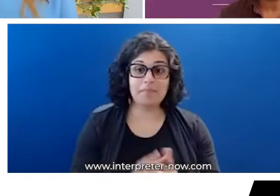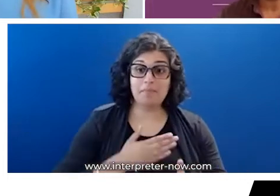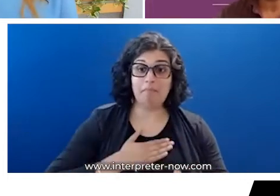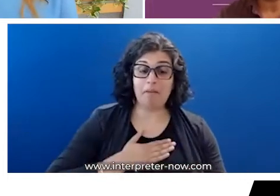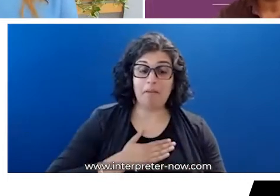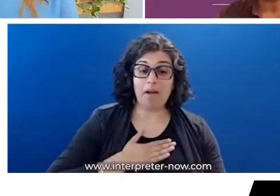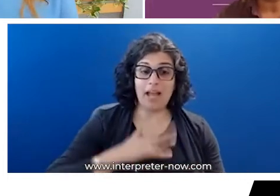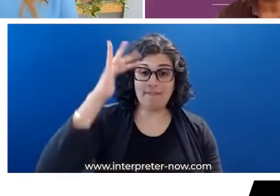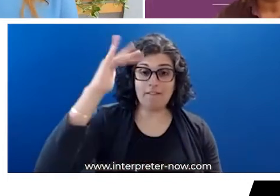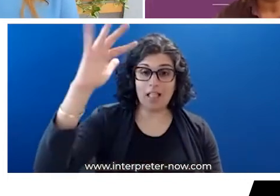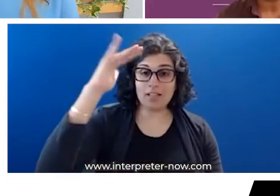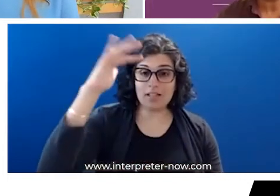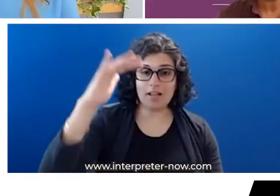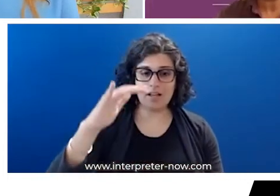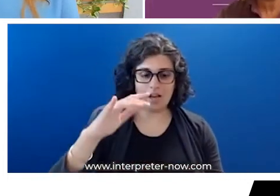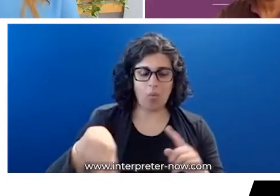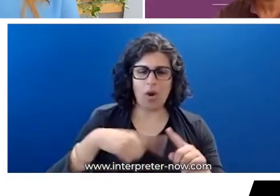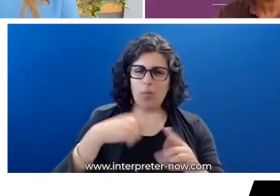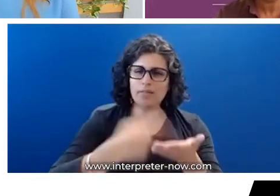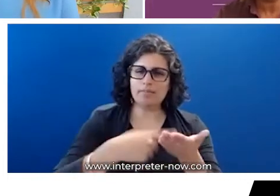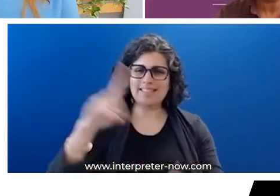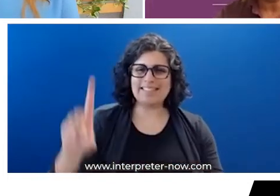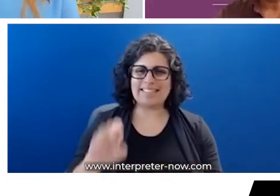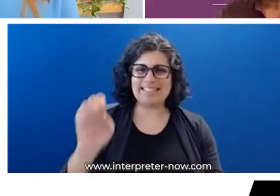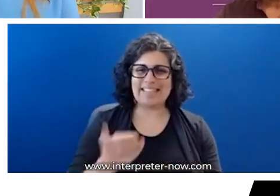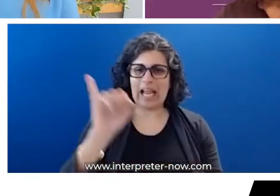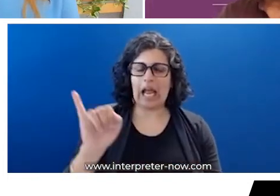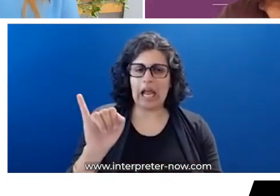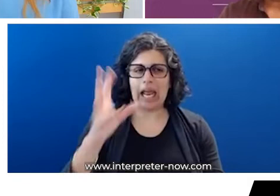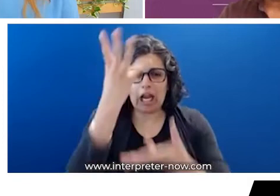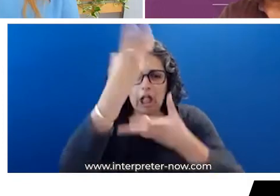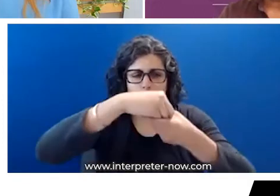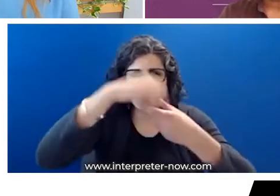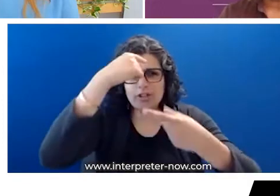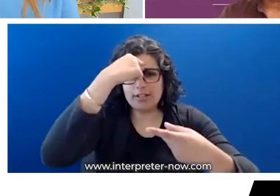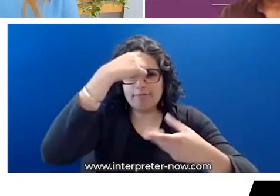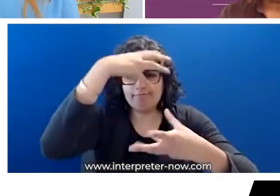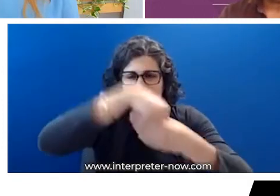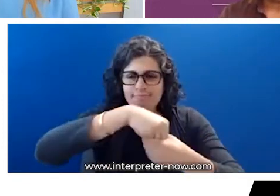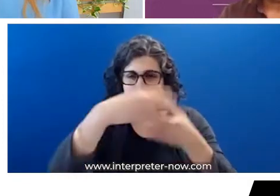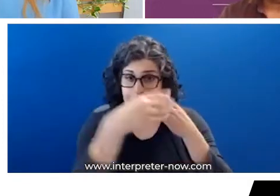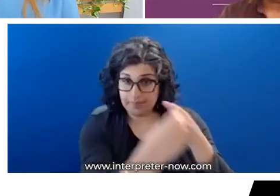about DEI and inclusion-minded leadership, to me, I think it's important for us to amplify